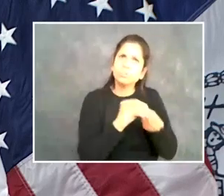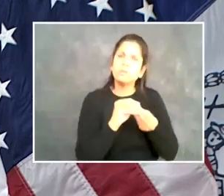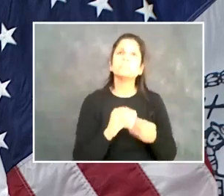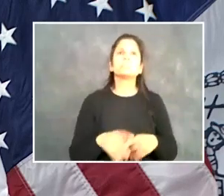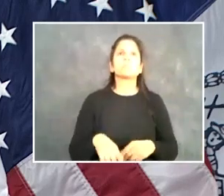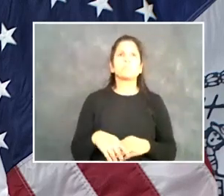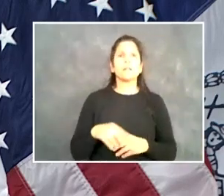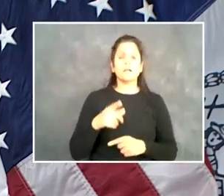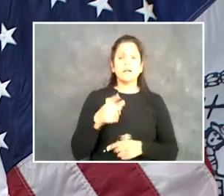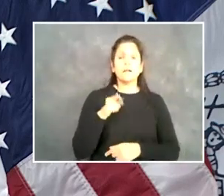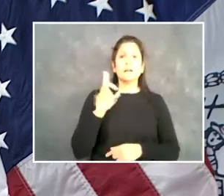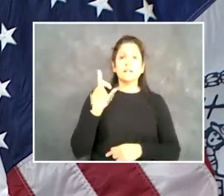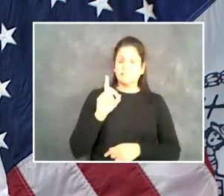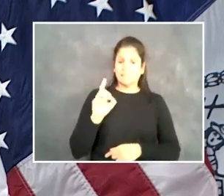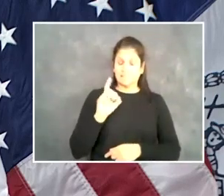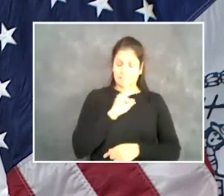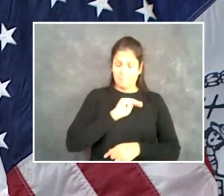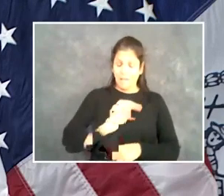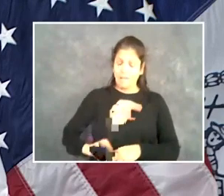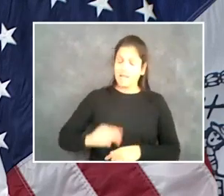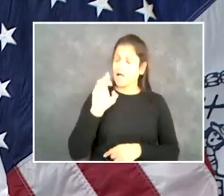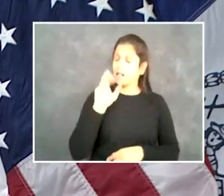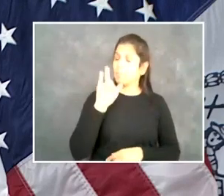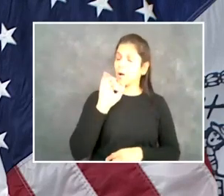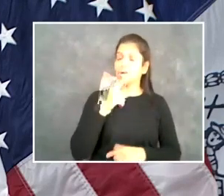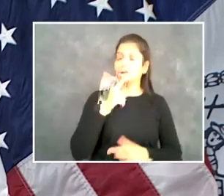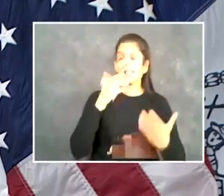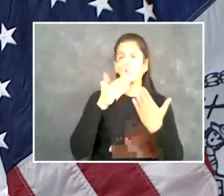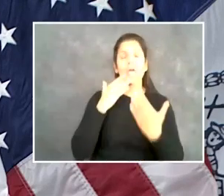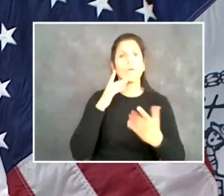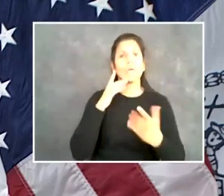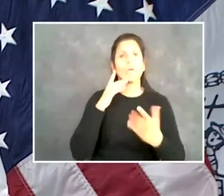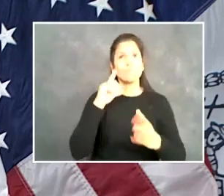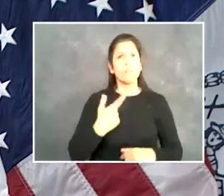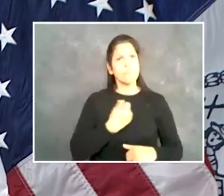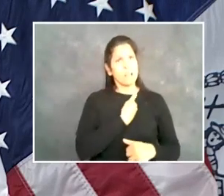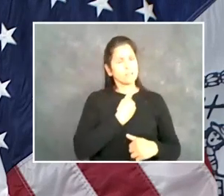TRACKING? WHAT ELSE DO YOU KNOW ABOUT THIS, IF ANYTHING?